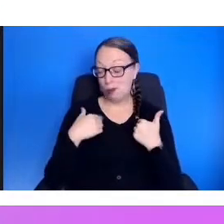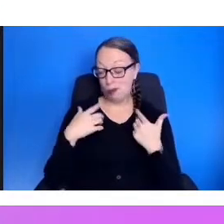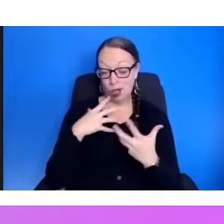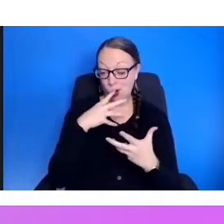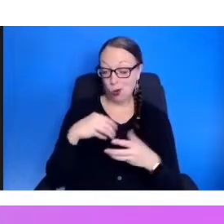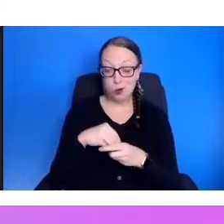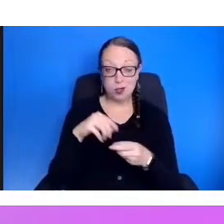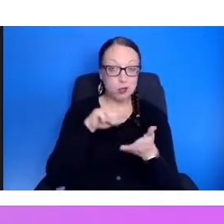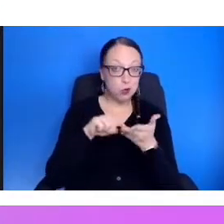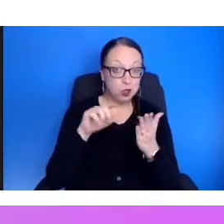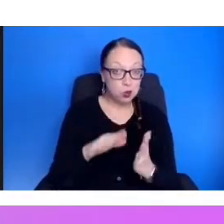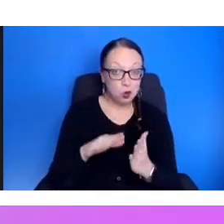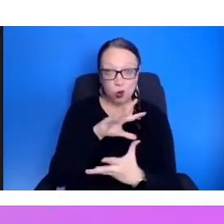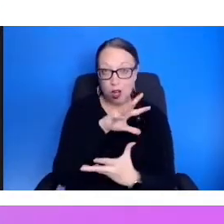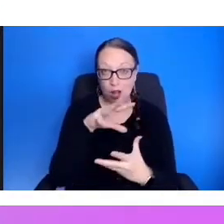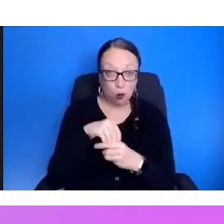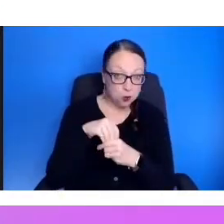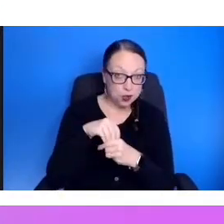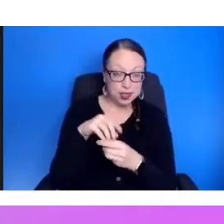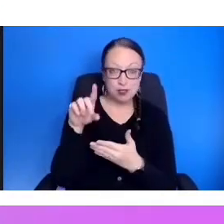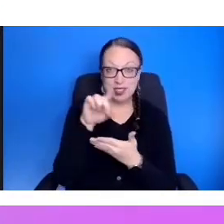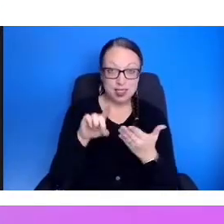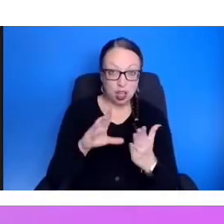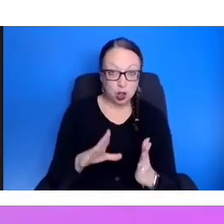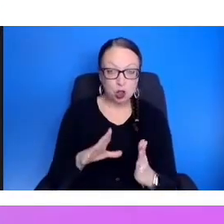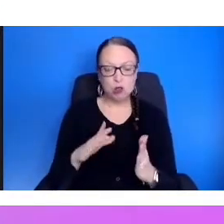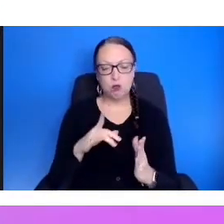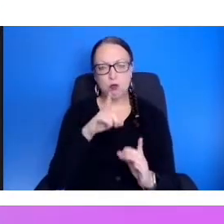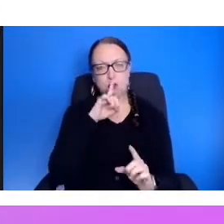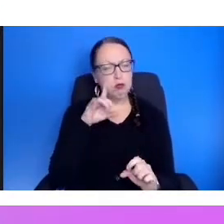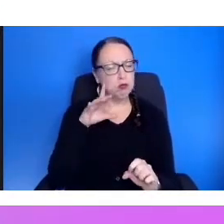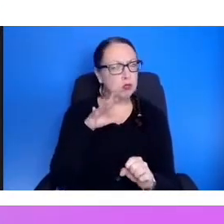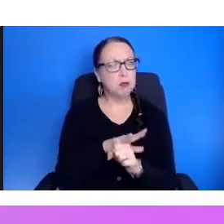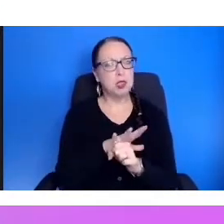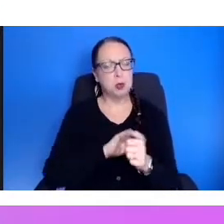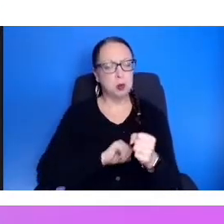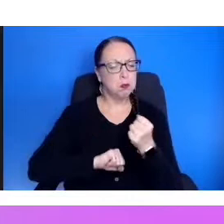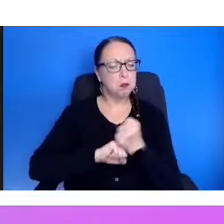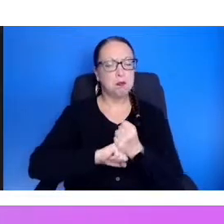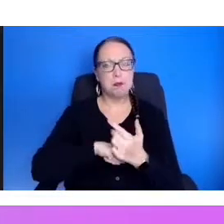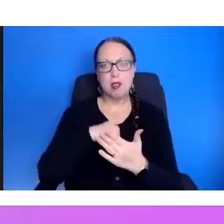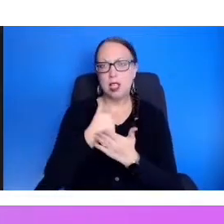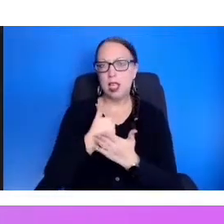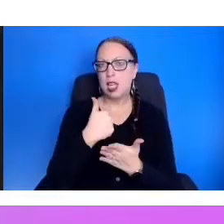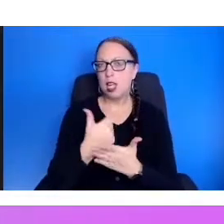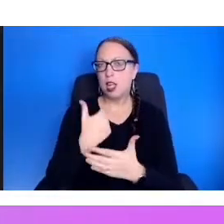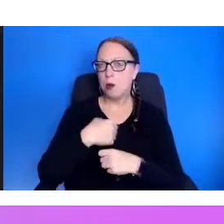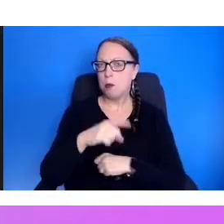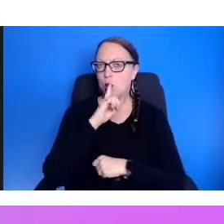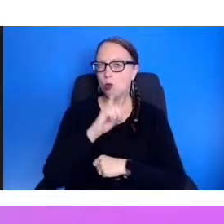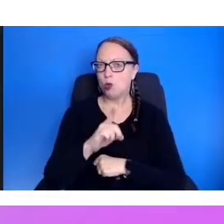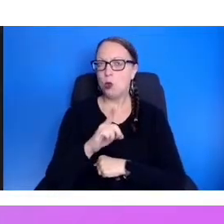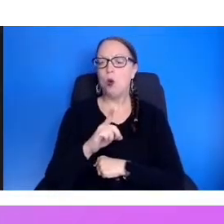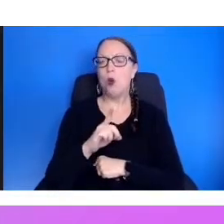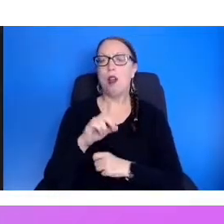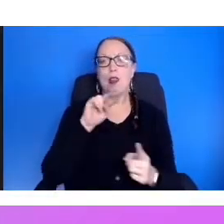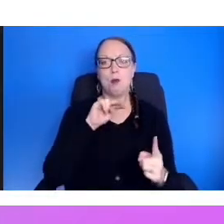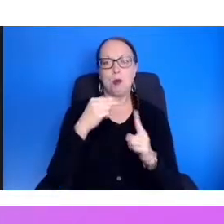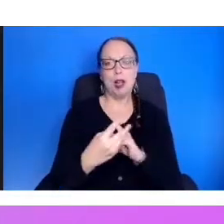inclusive designer and yeah very committed to helping ensure that the insights from users that know best